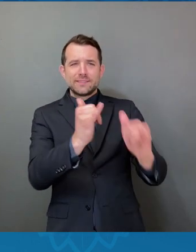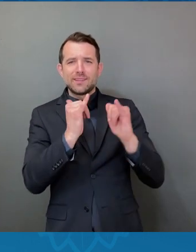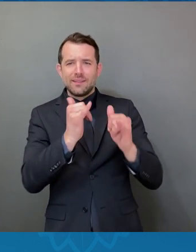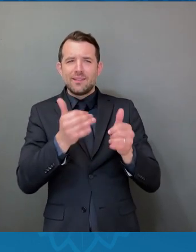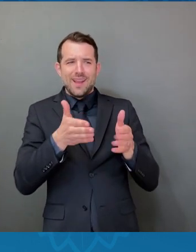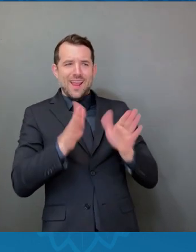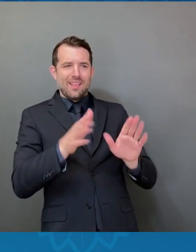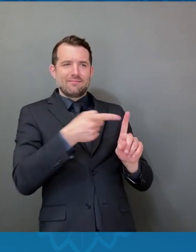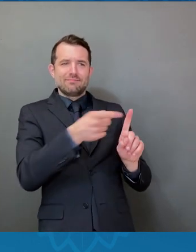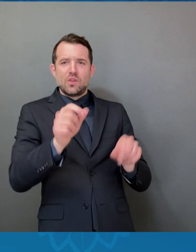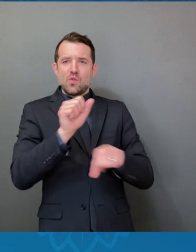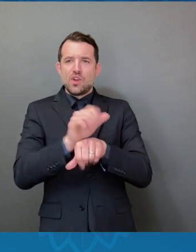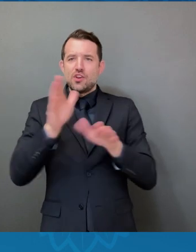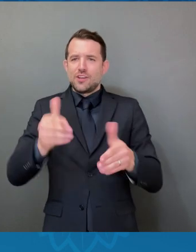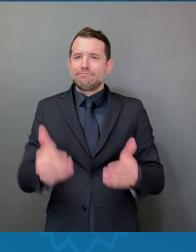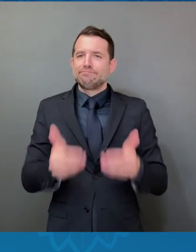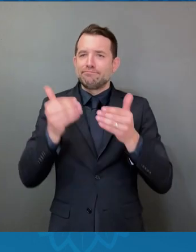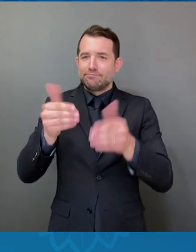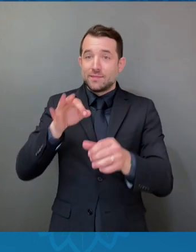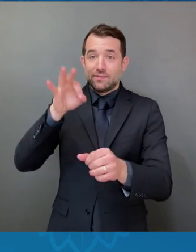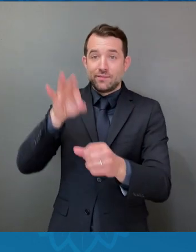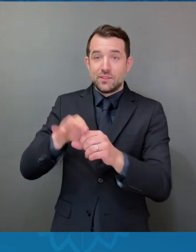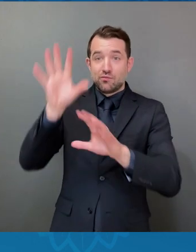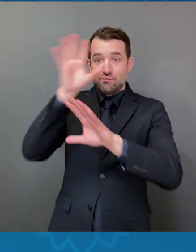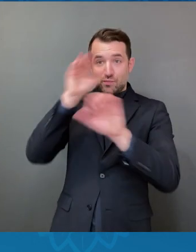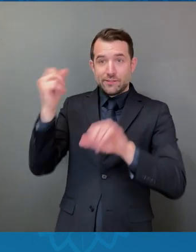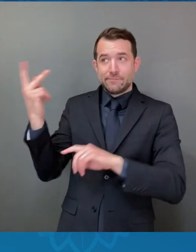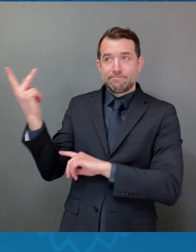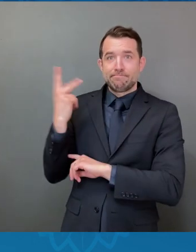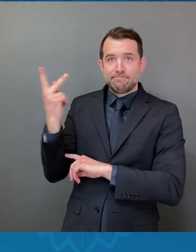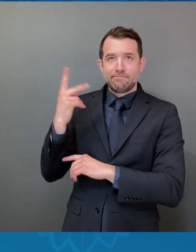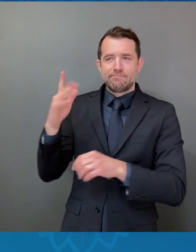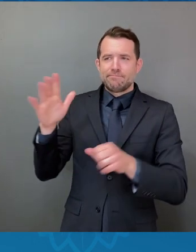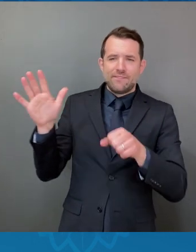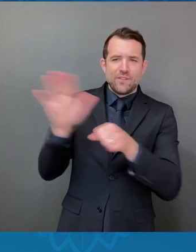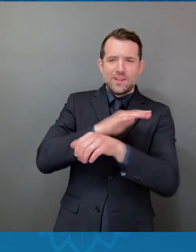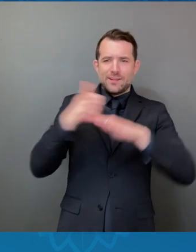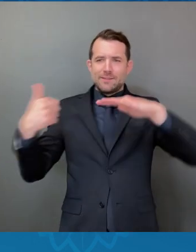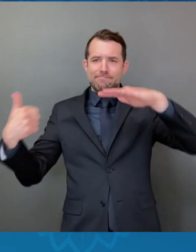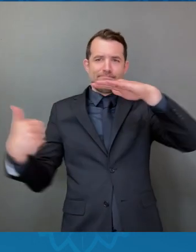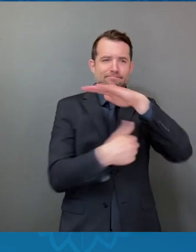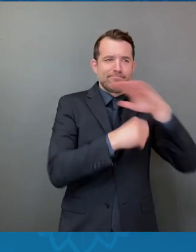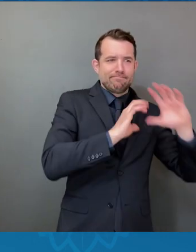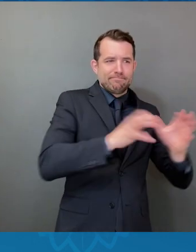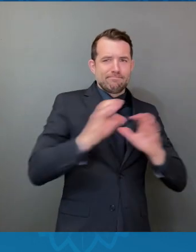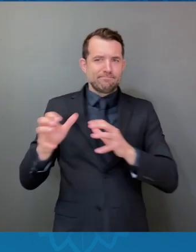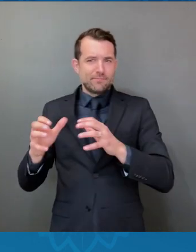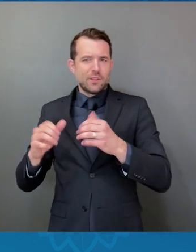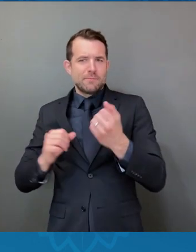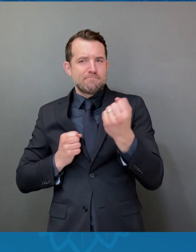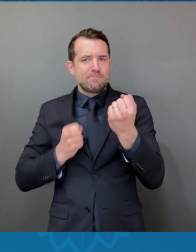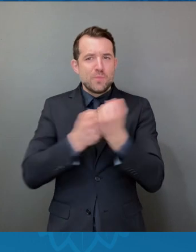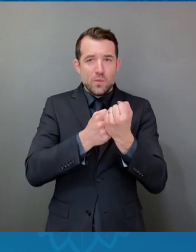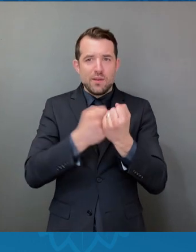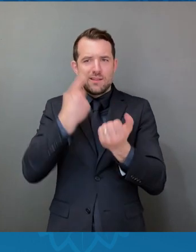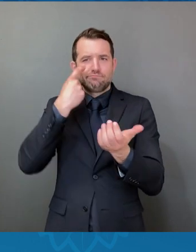of the executive branch behind this effort, and I commend the agencies that are here today for your innovative work.